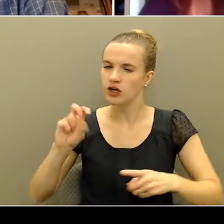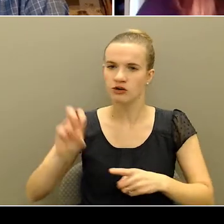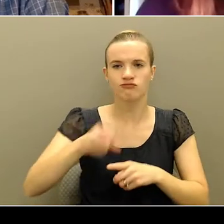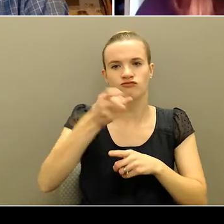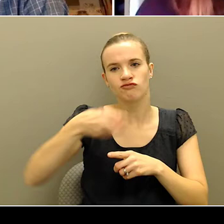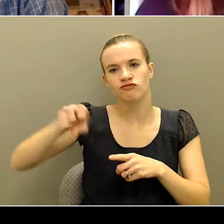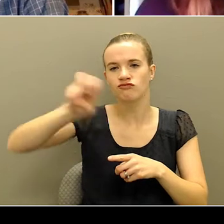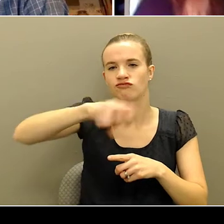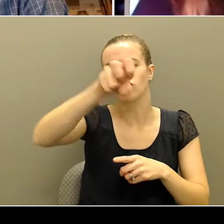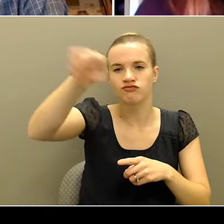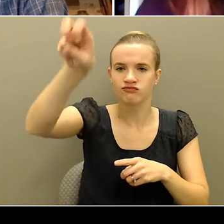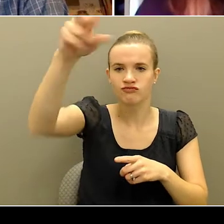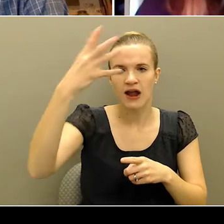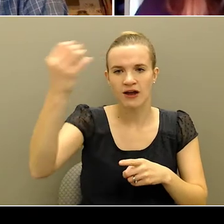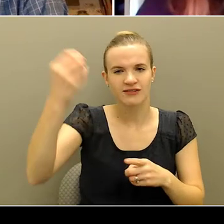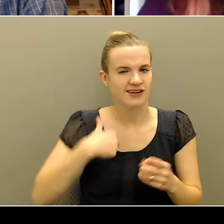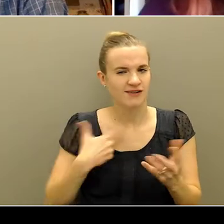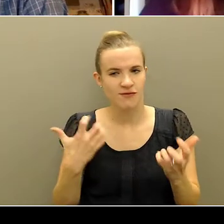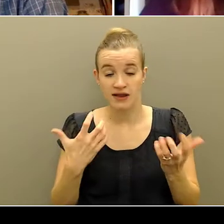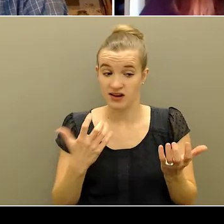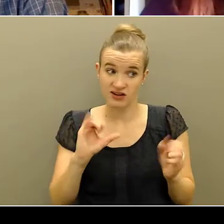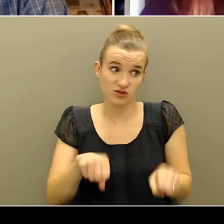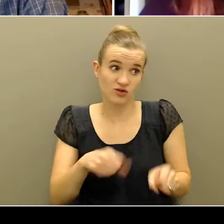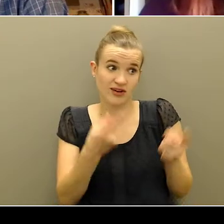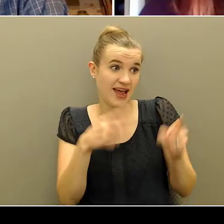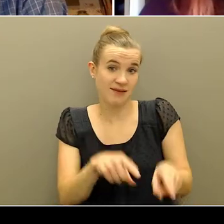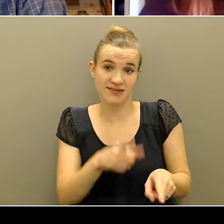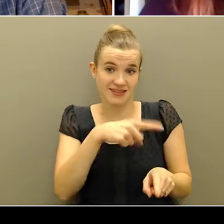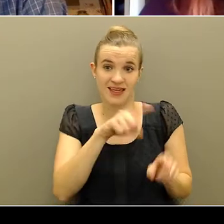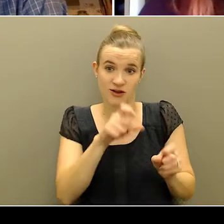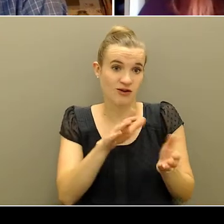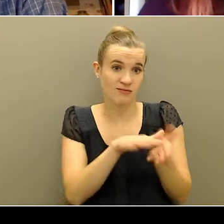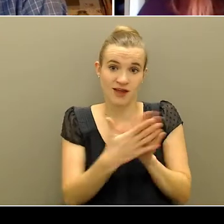Erik: Well, absolutely. And I think, you know, that it makes me think that